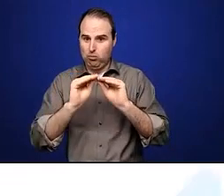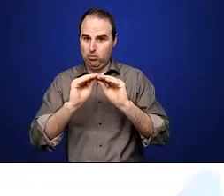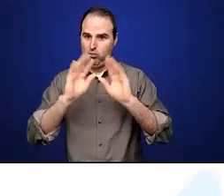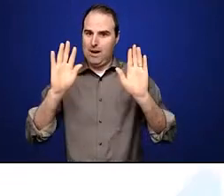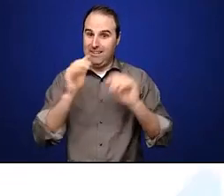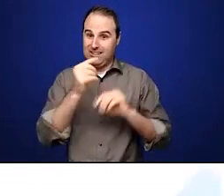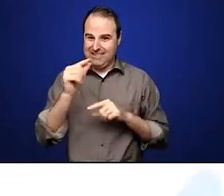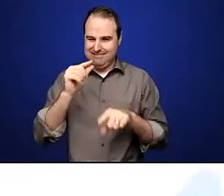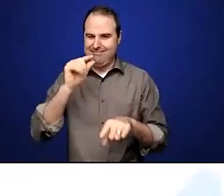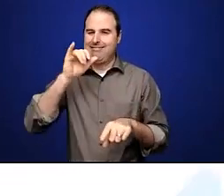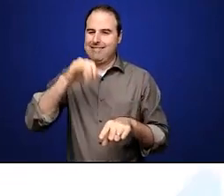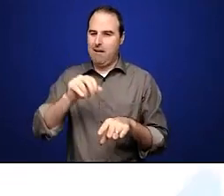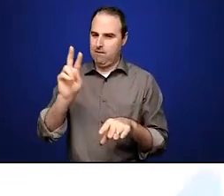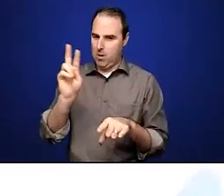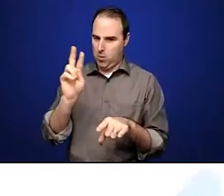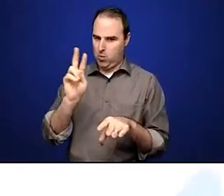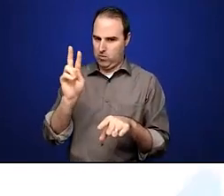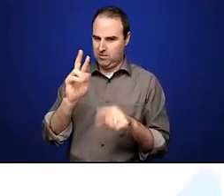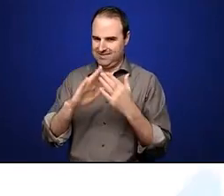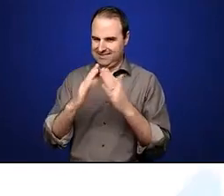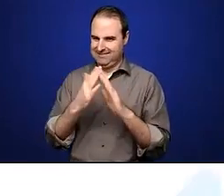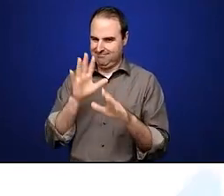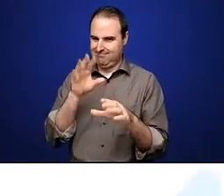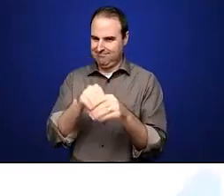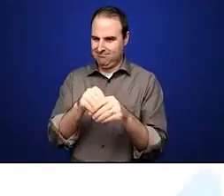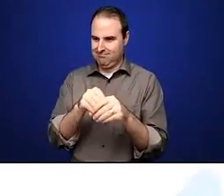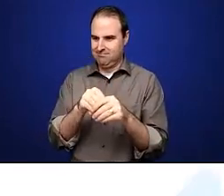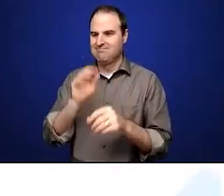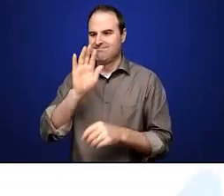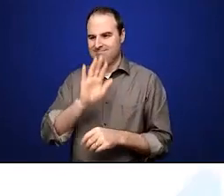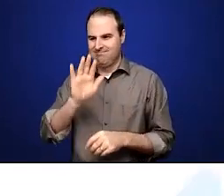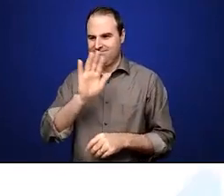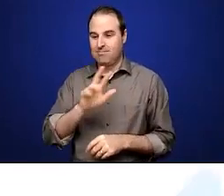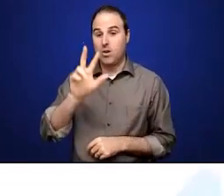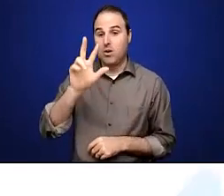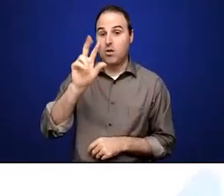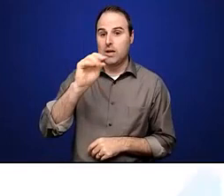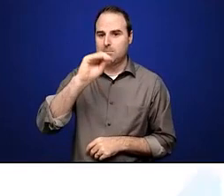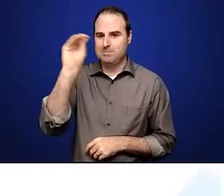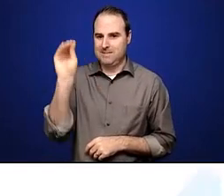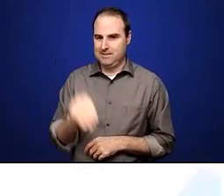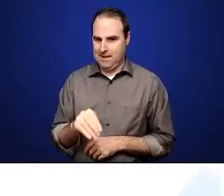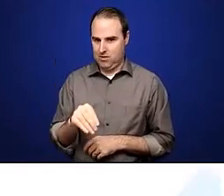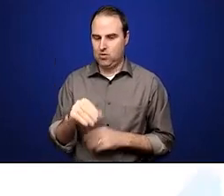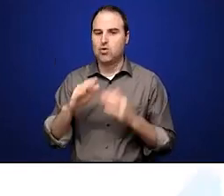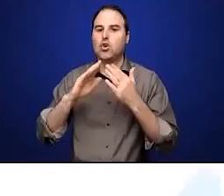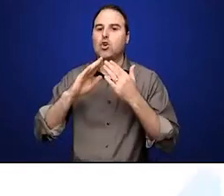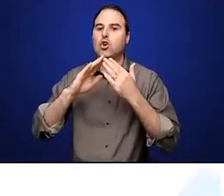and then so that typically is about 30% of urban population located in that region.